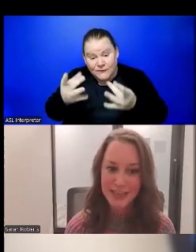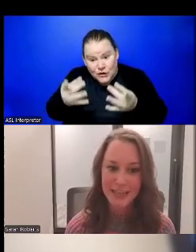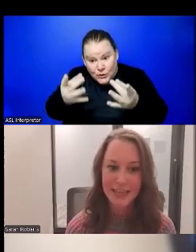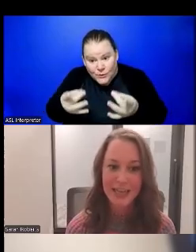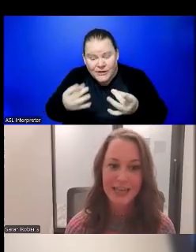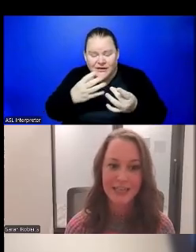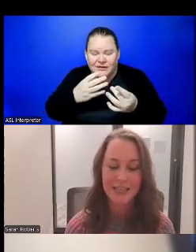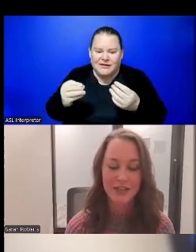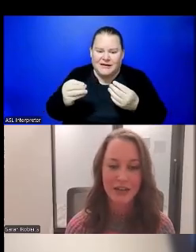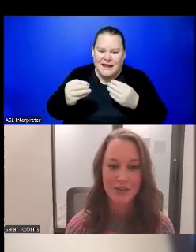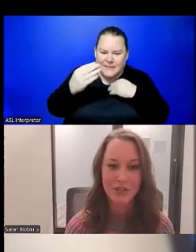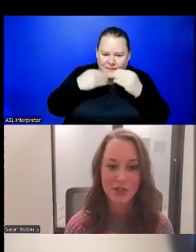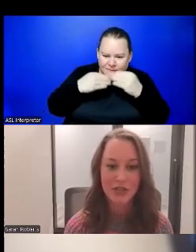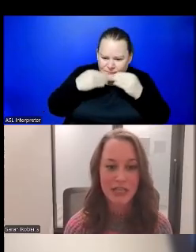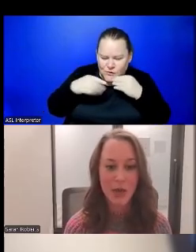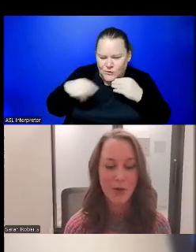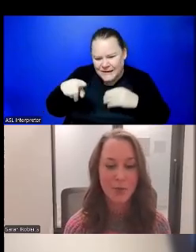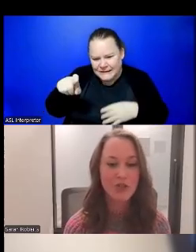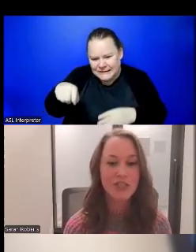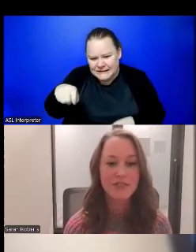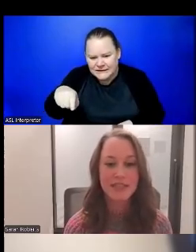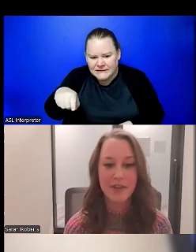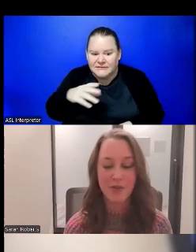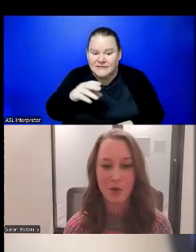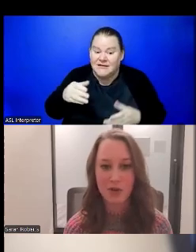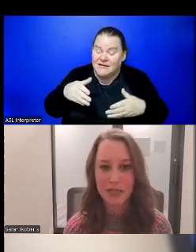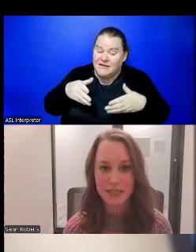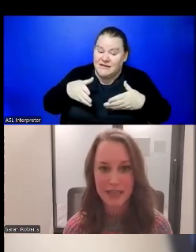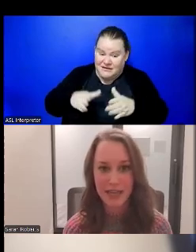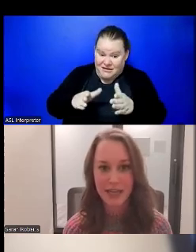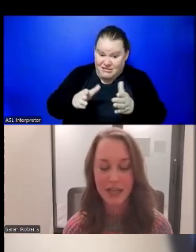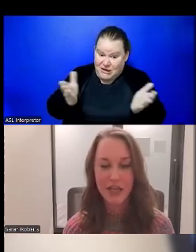that they need, and allows the promotion of safe oral intake.